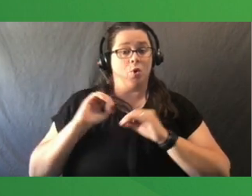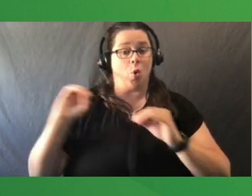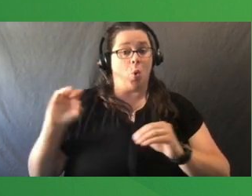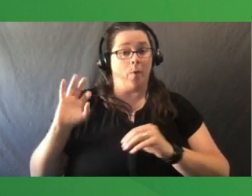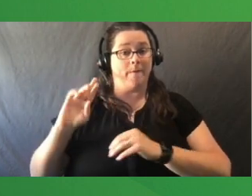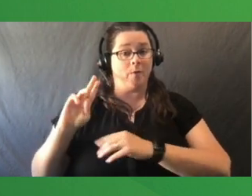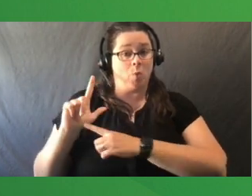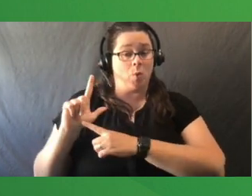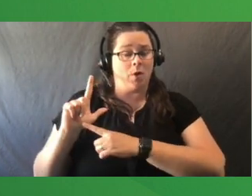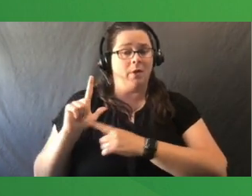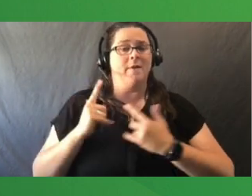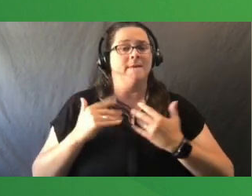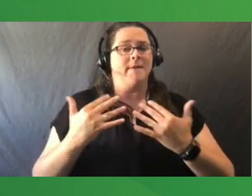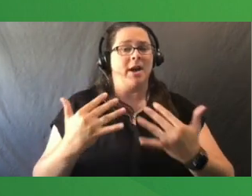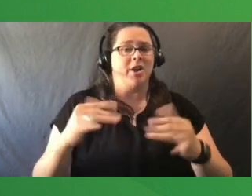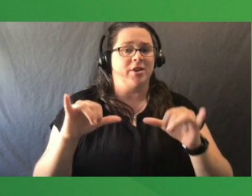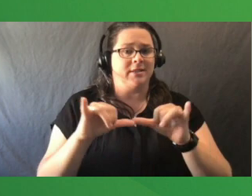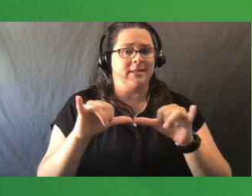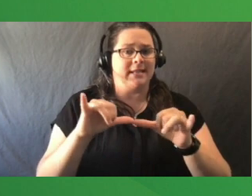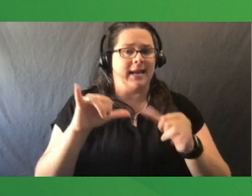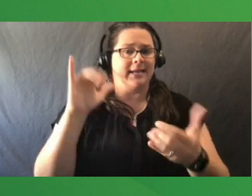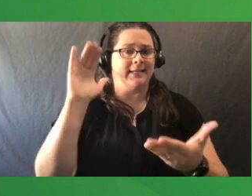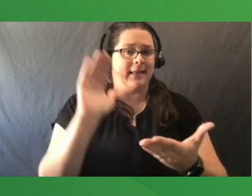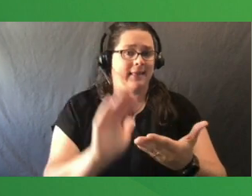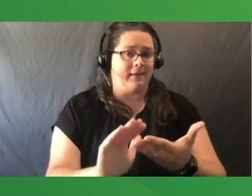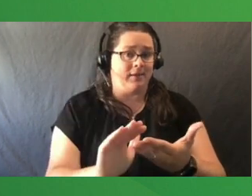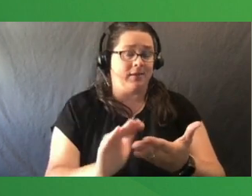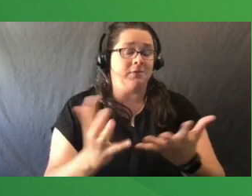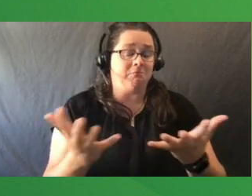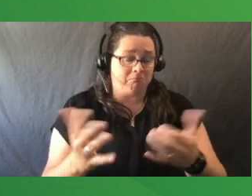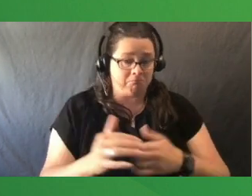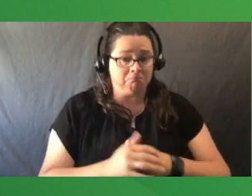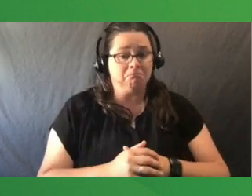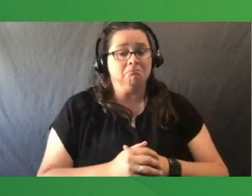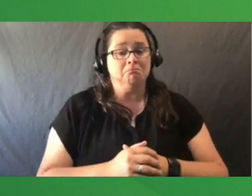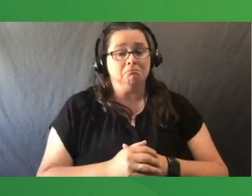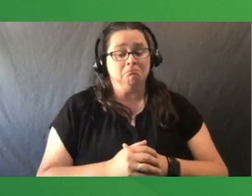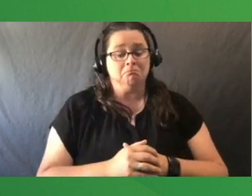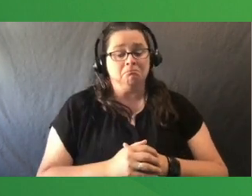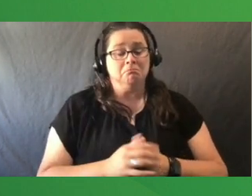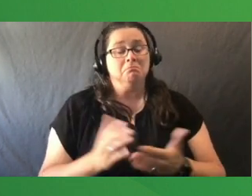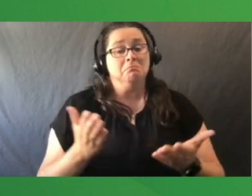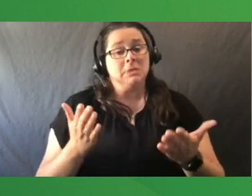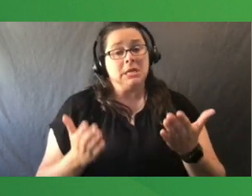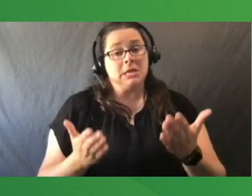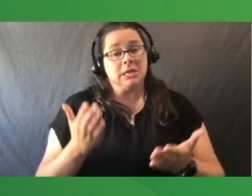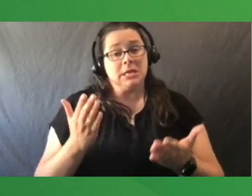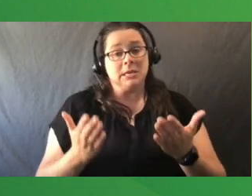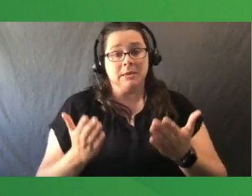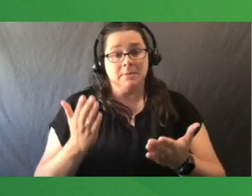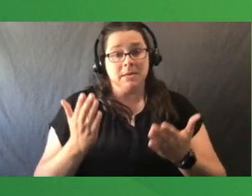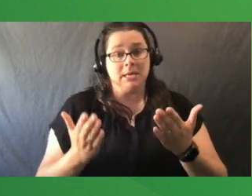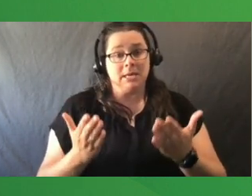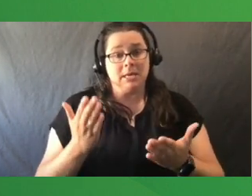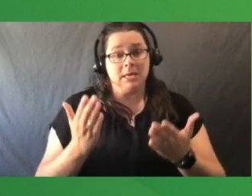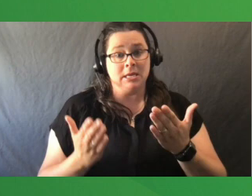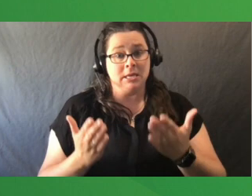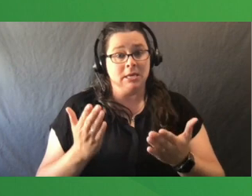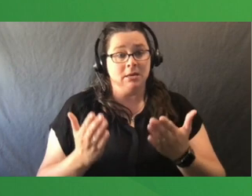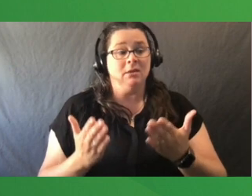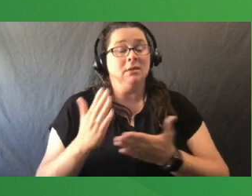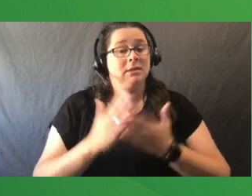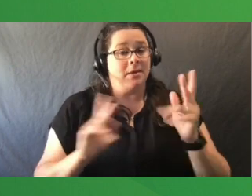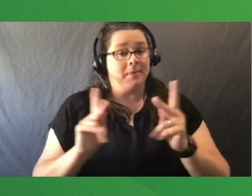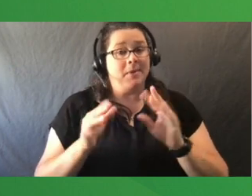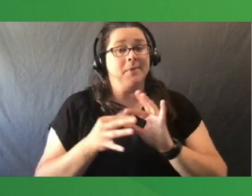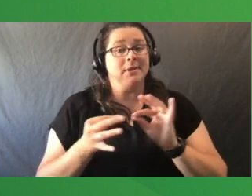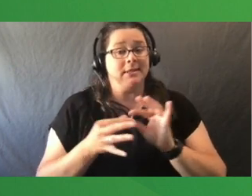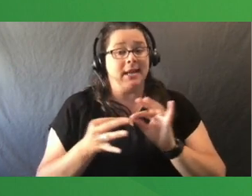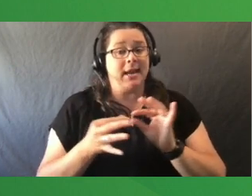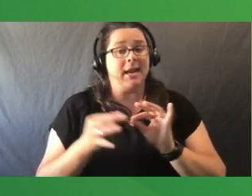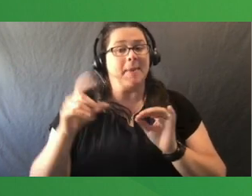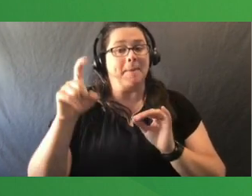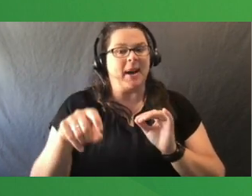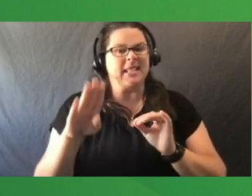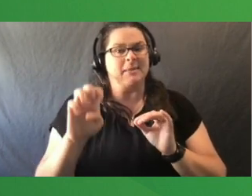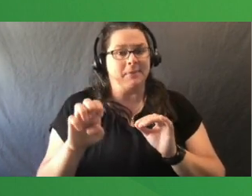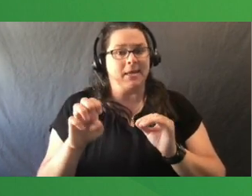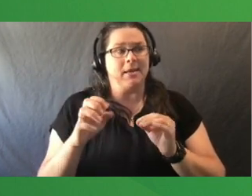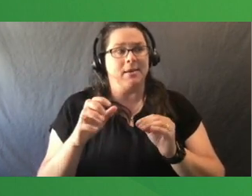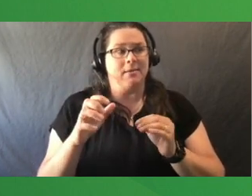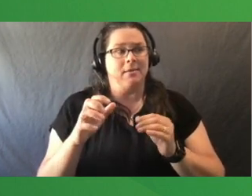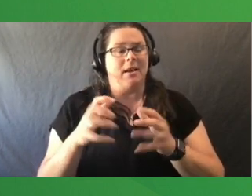So maybe there's... some people are saying that there must be lots of fuel available